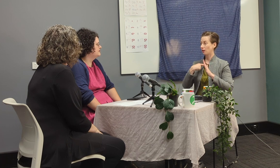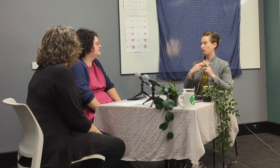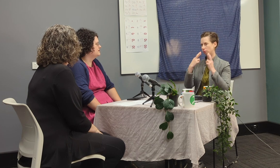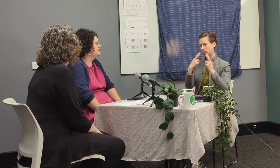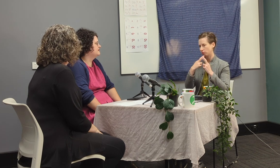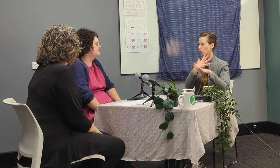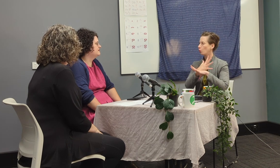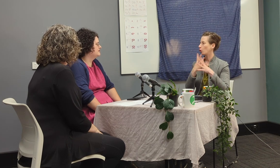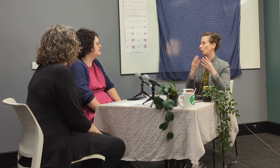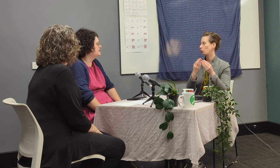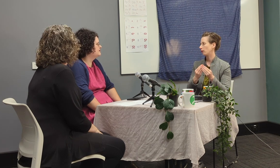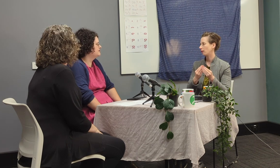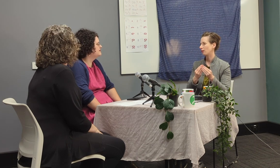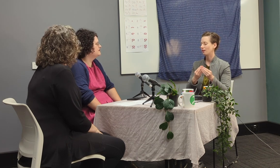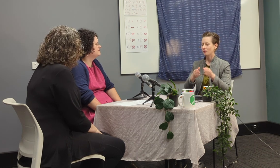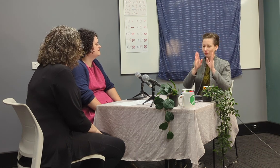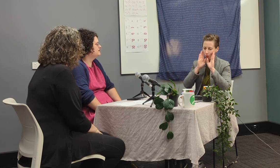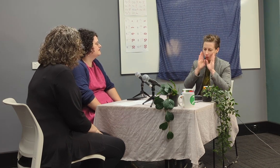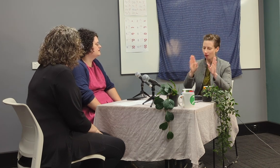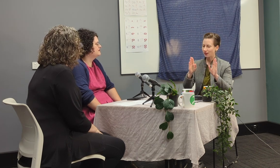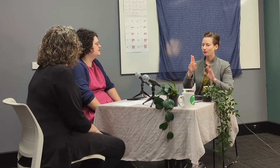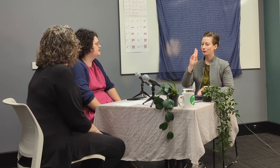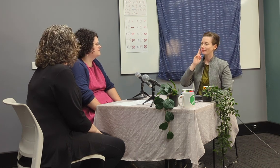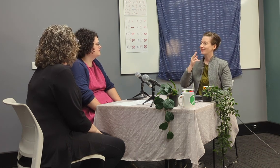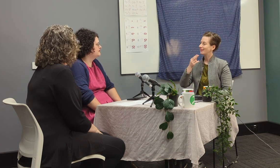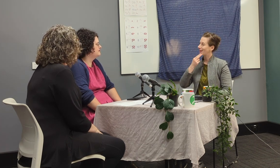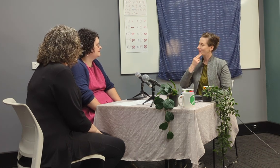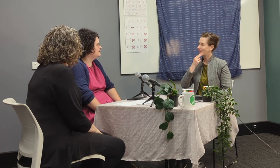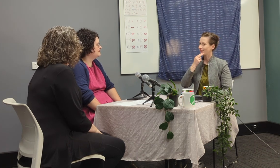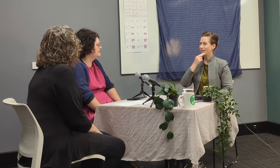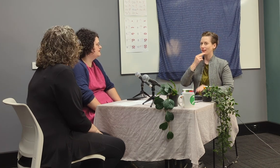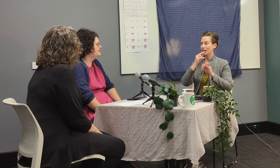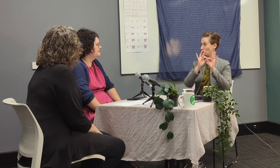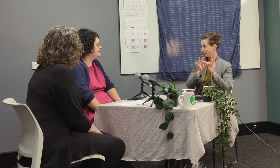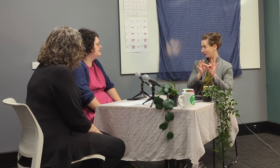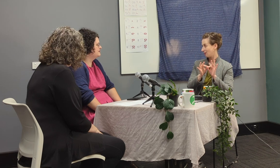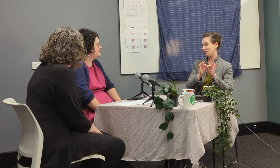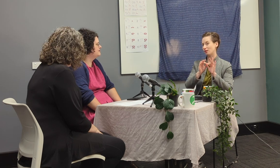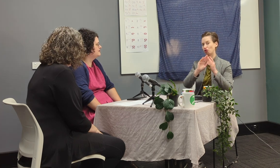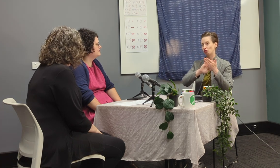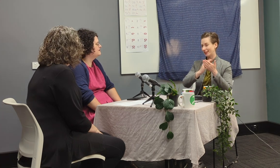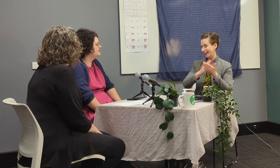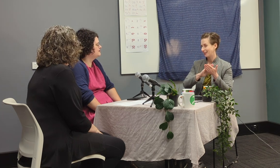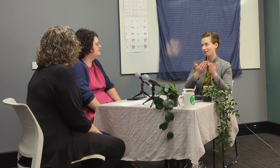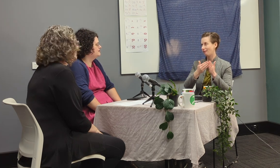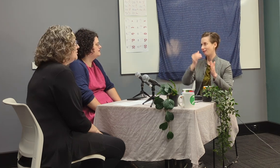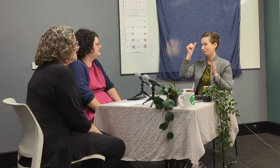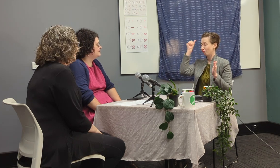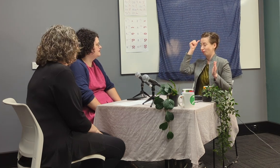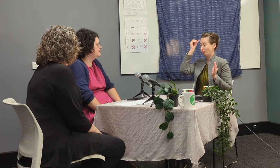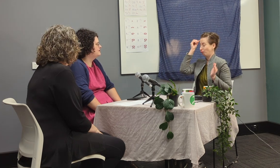With that project, I worked very closely with a wonderful Deaf interpreter and translator